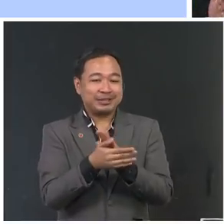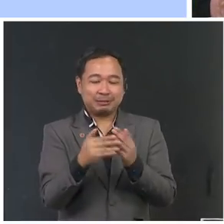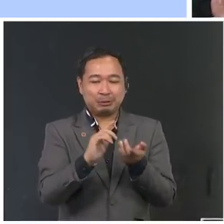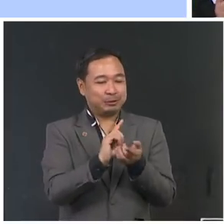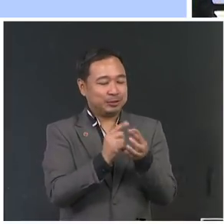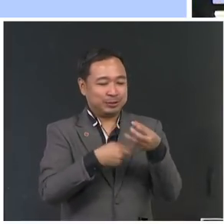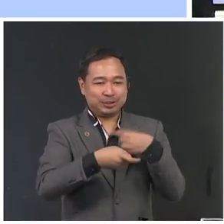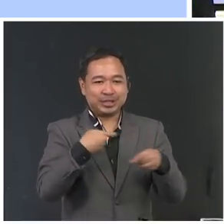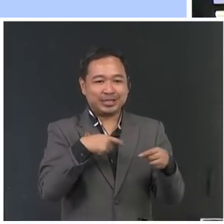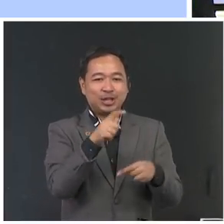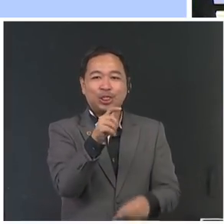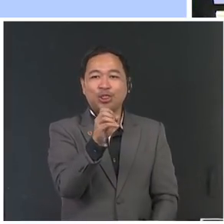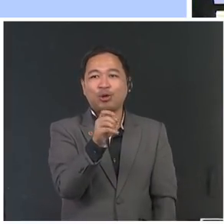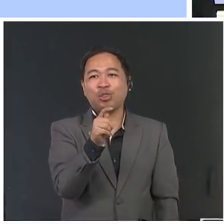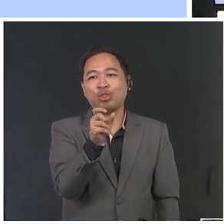of changing the